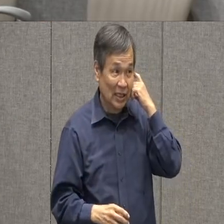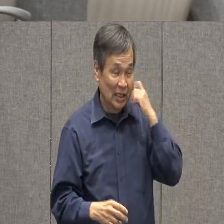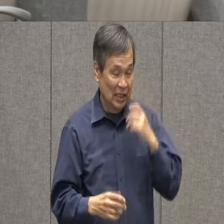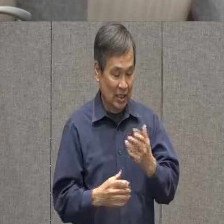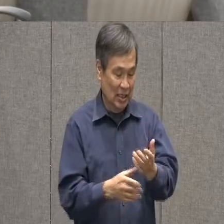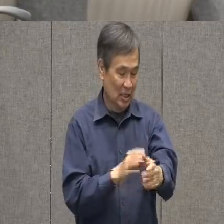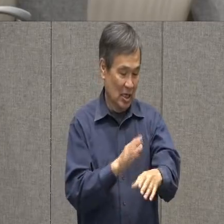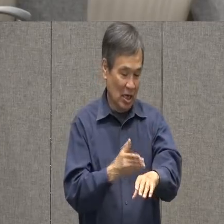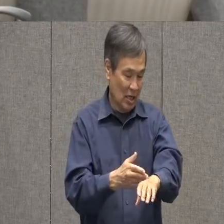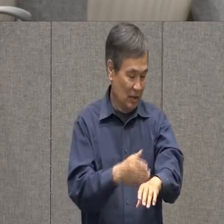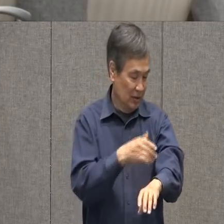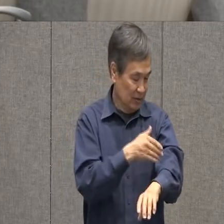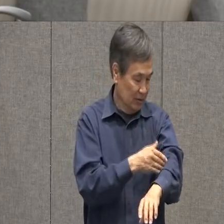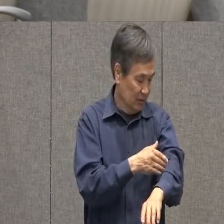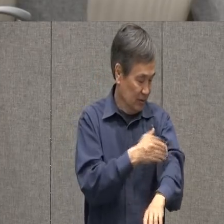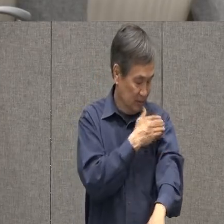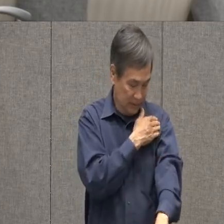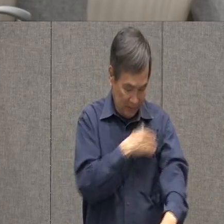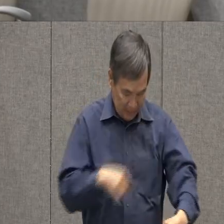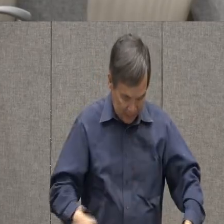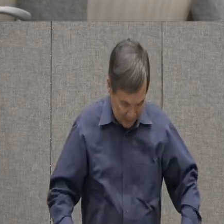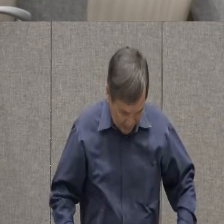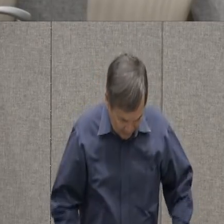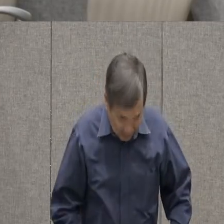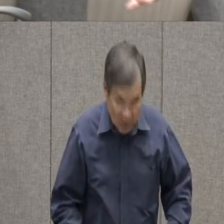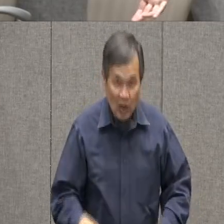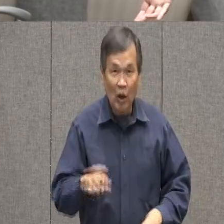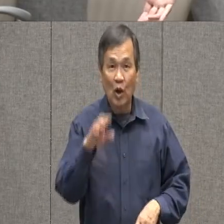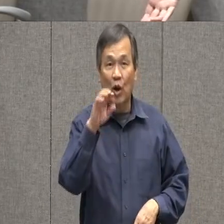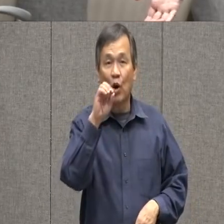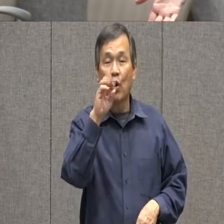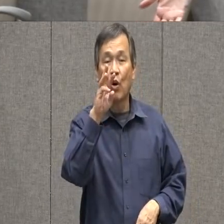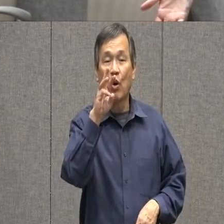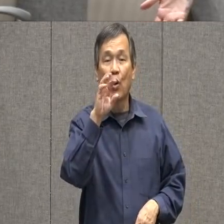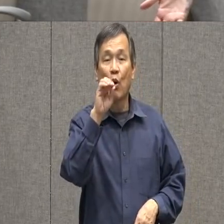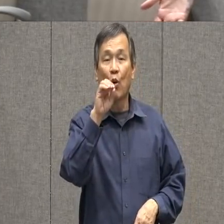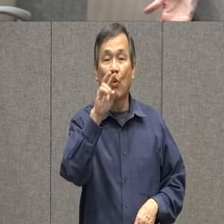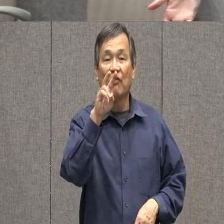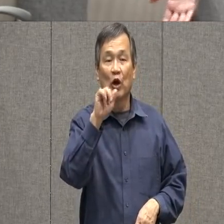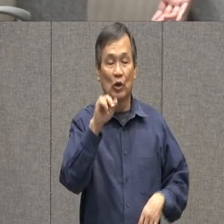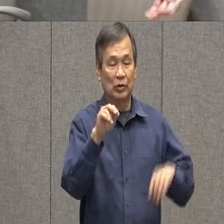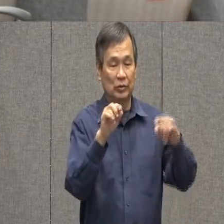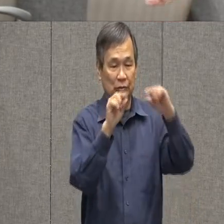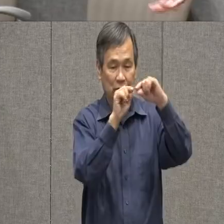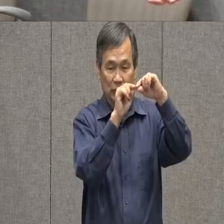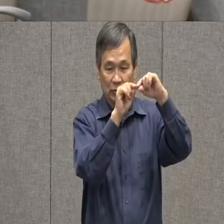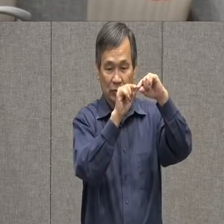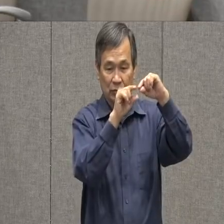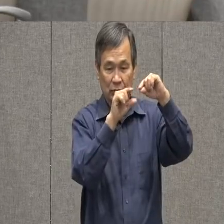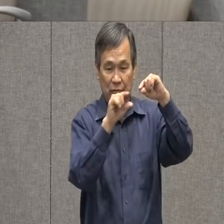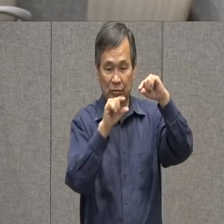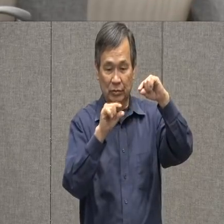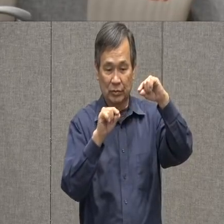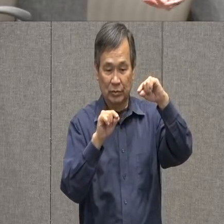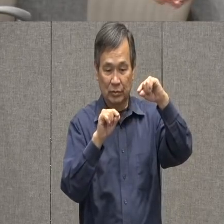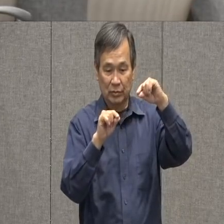and your legs are longer looking ovals. And if you look at yourself, you can sort of see how that works.